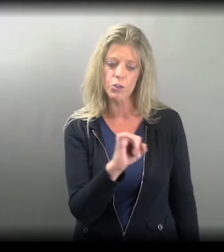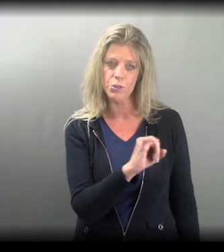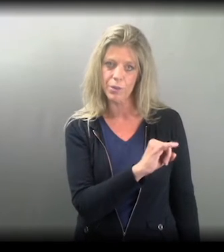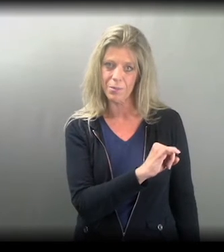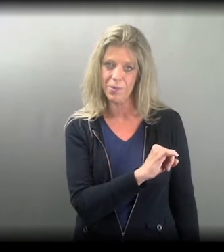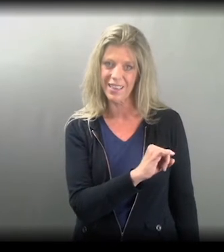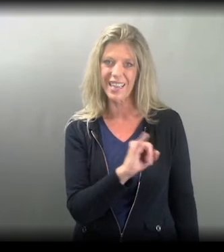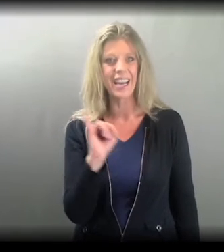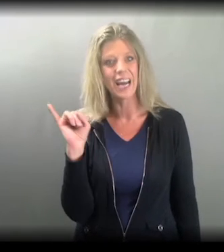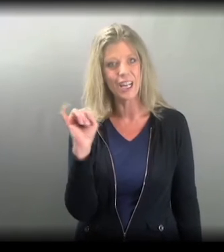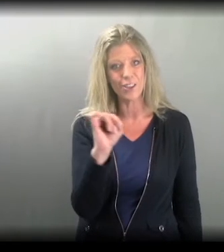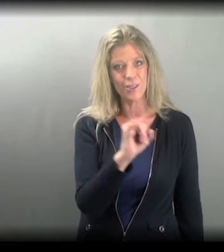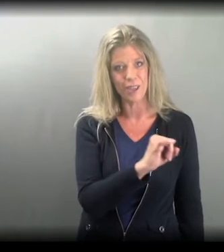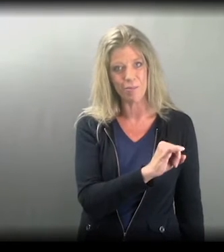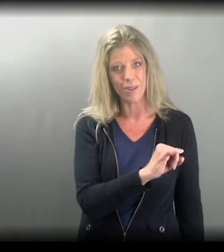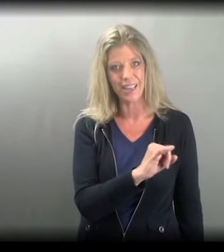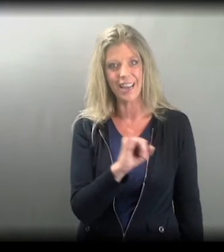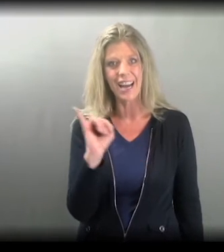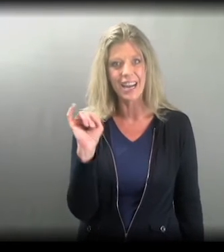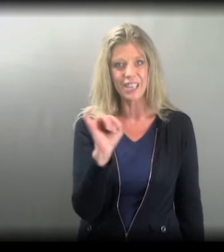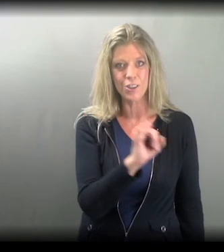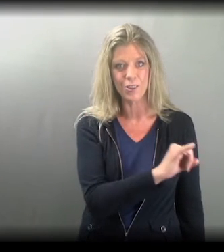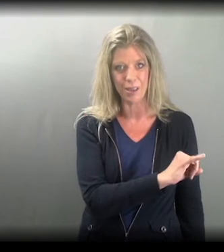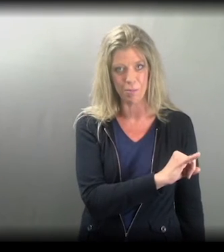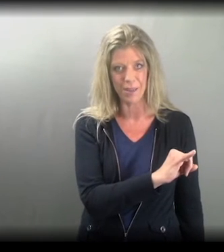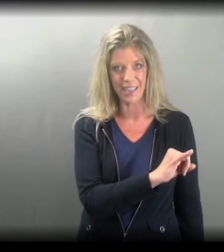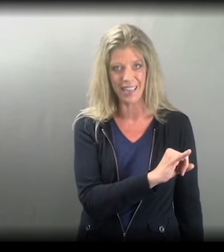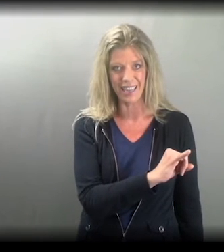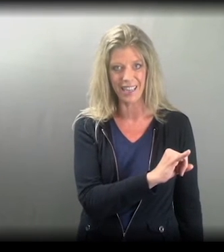SHRIMP